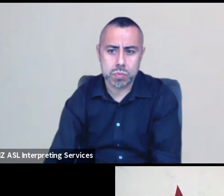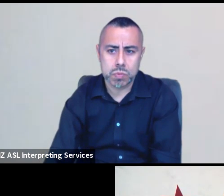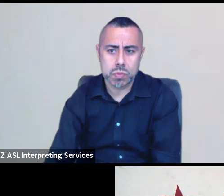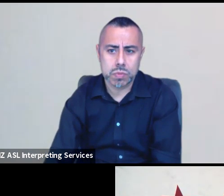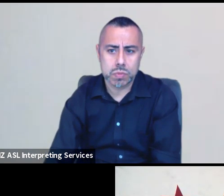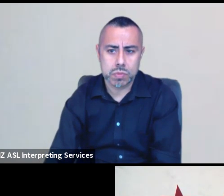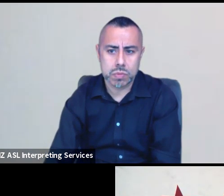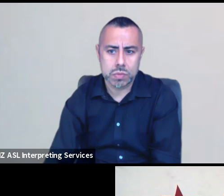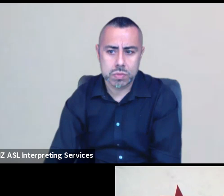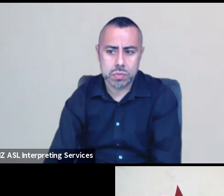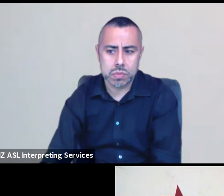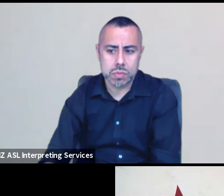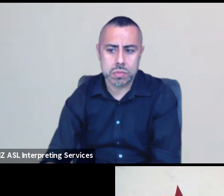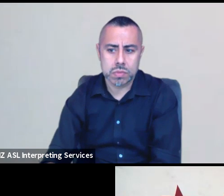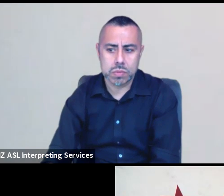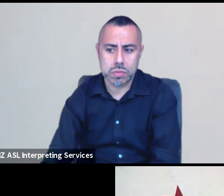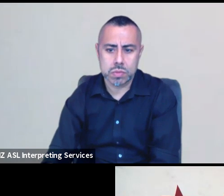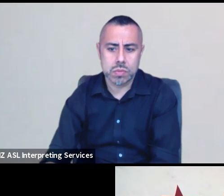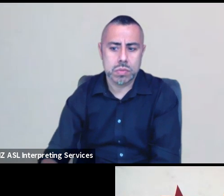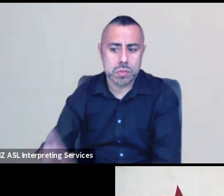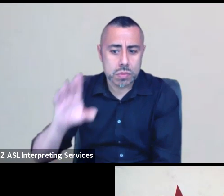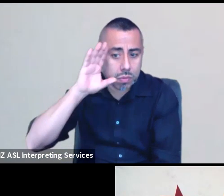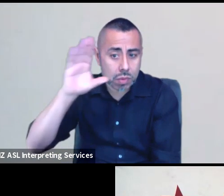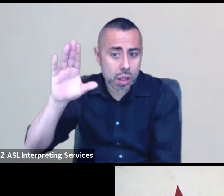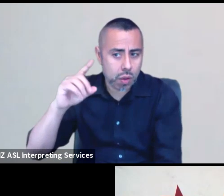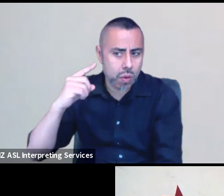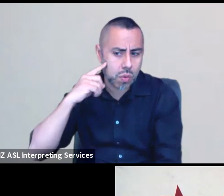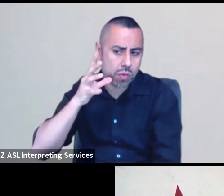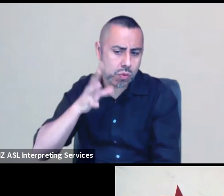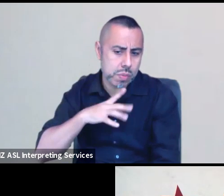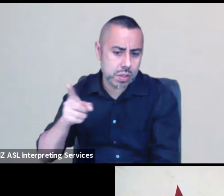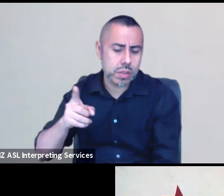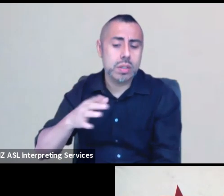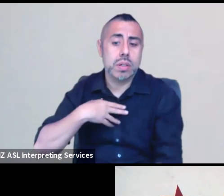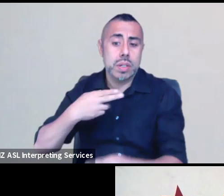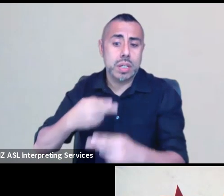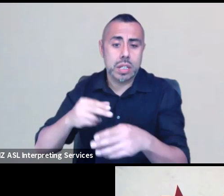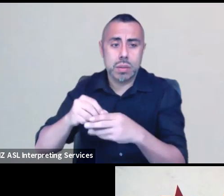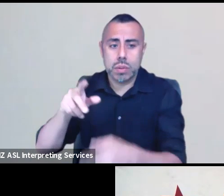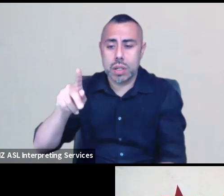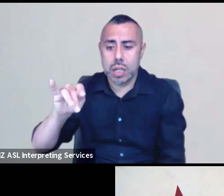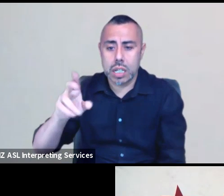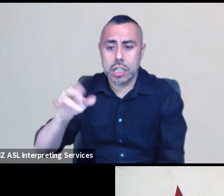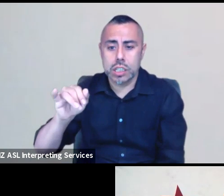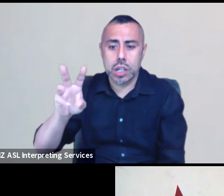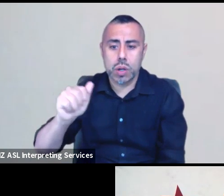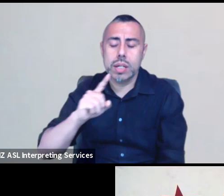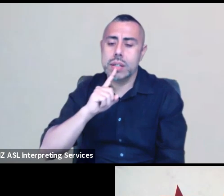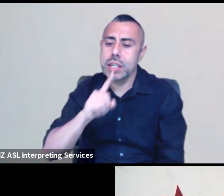Hello friends. My name in Kichwa is Yurasapi, my name is also Viviana,